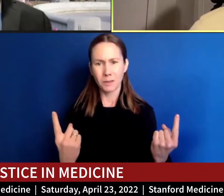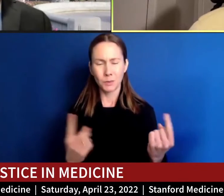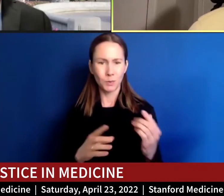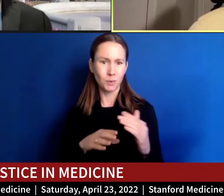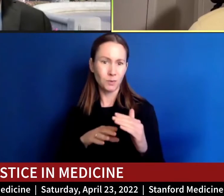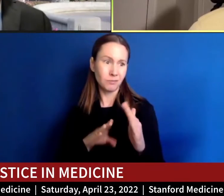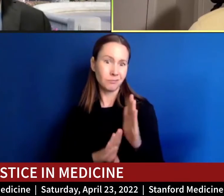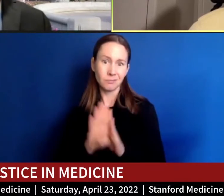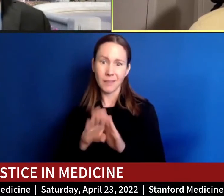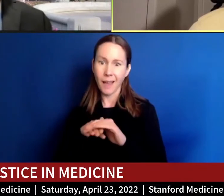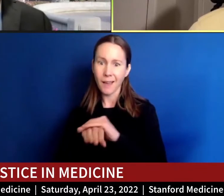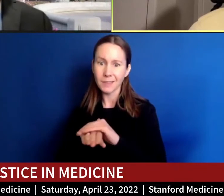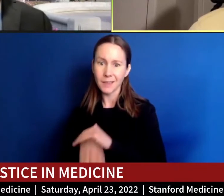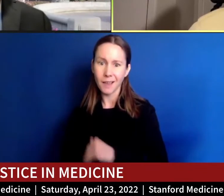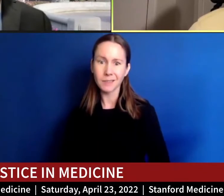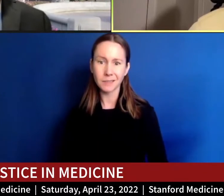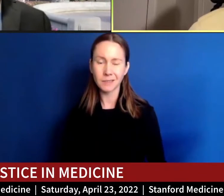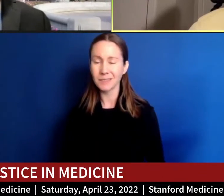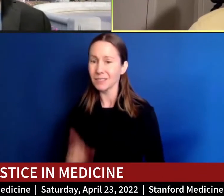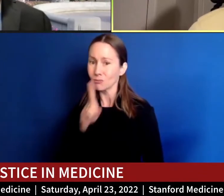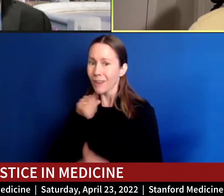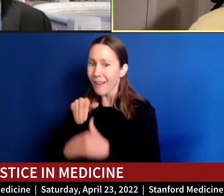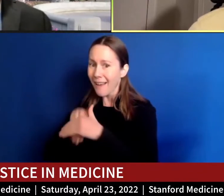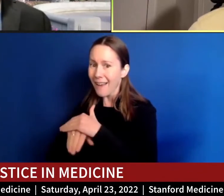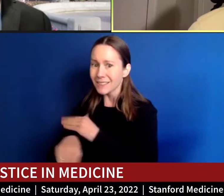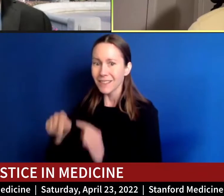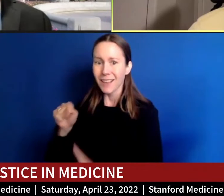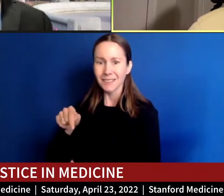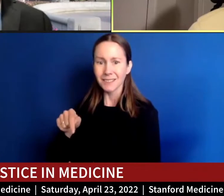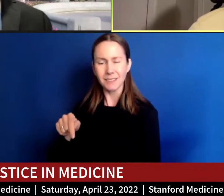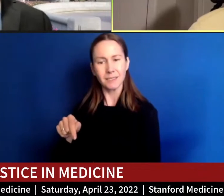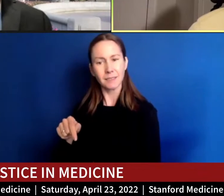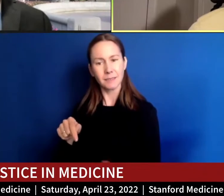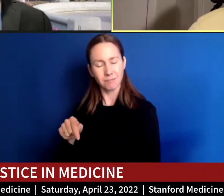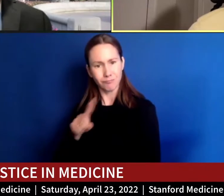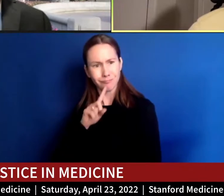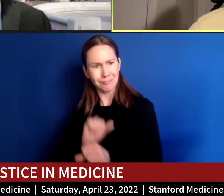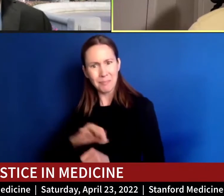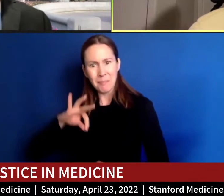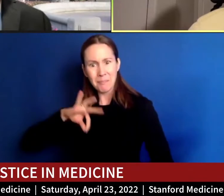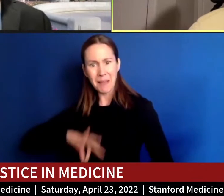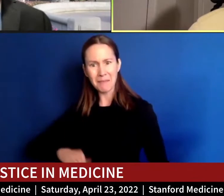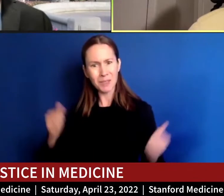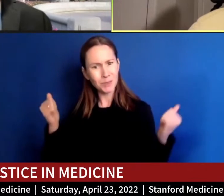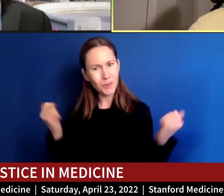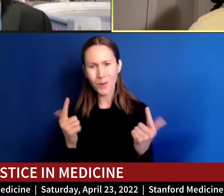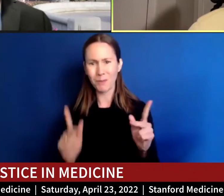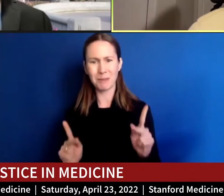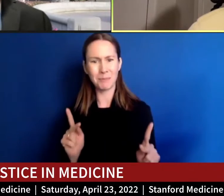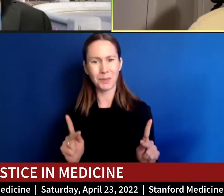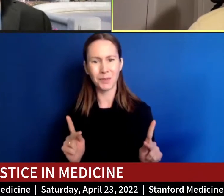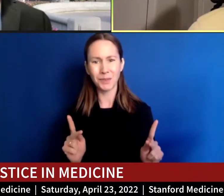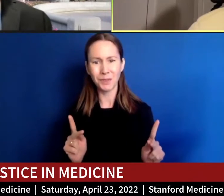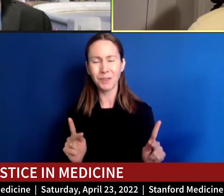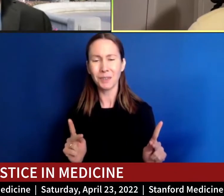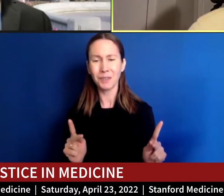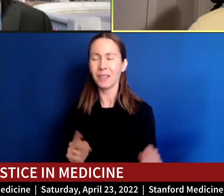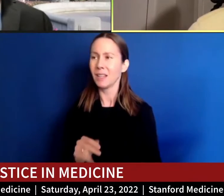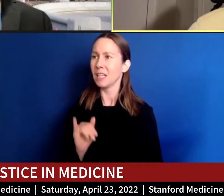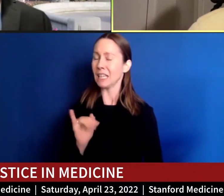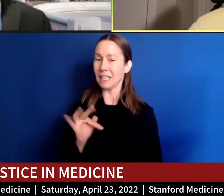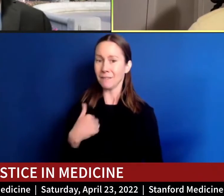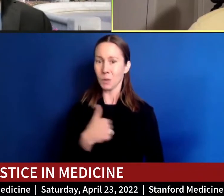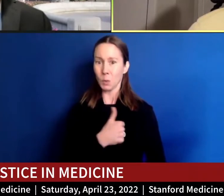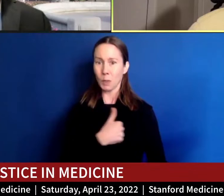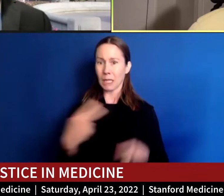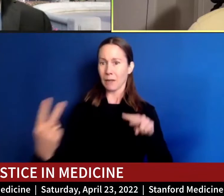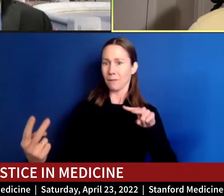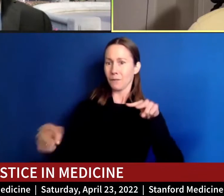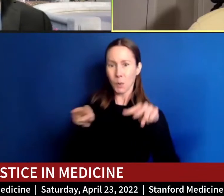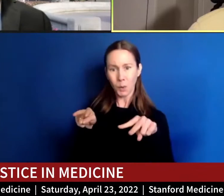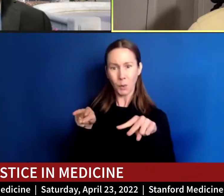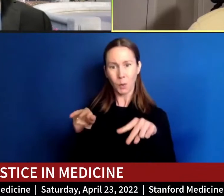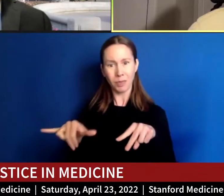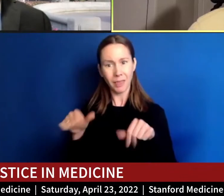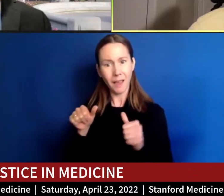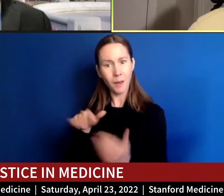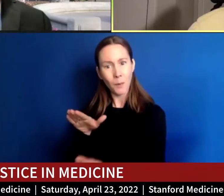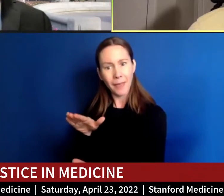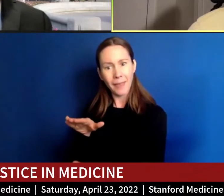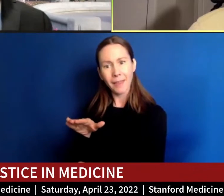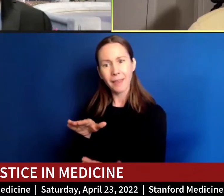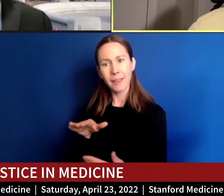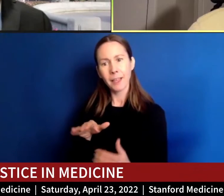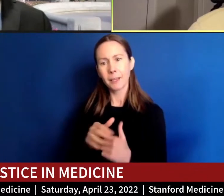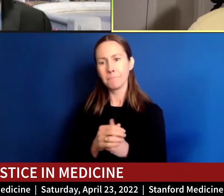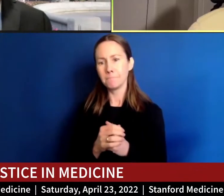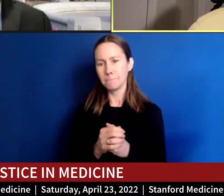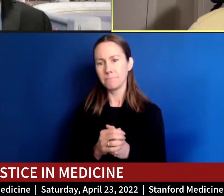then the access really does benefit all people. And we see that as a public good, as a